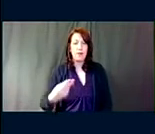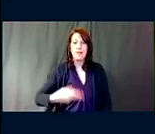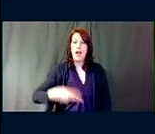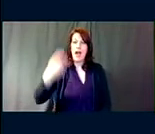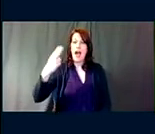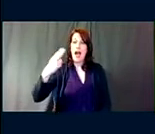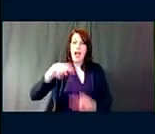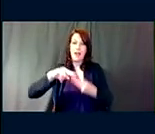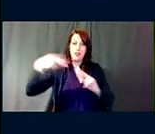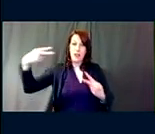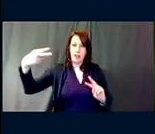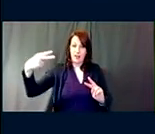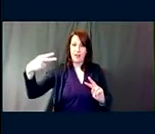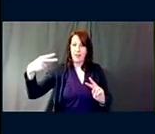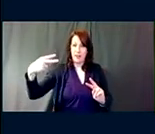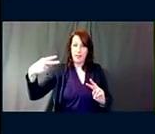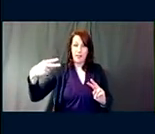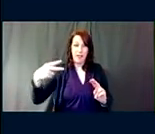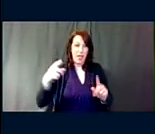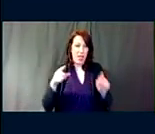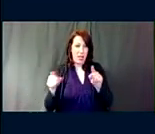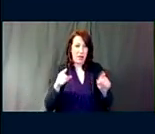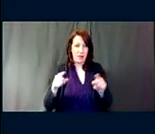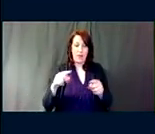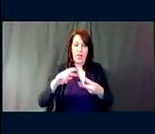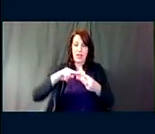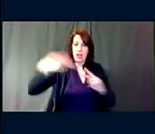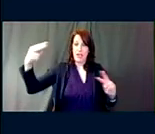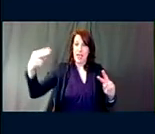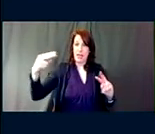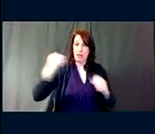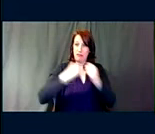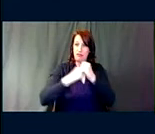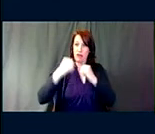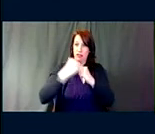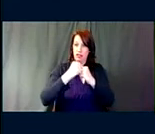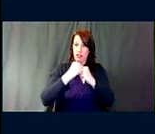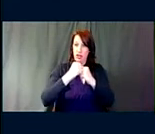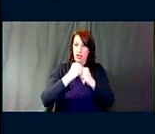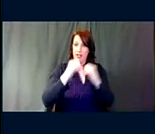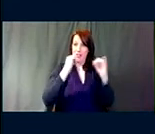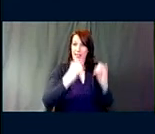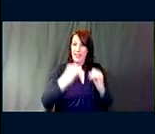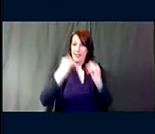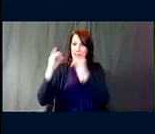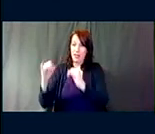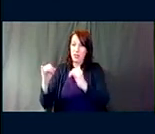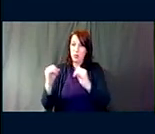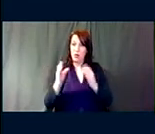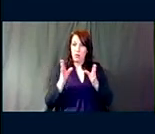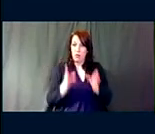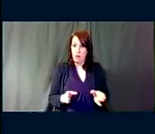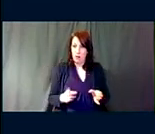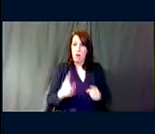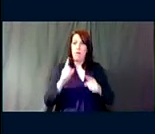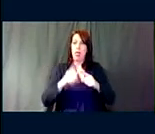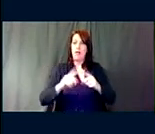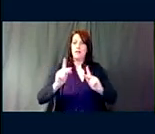SO WE HAVE THIS HIGH GENETIC HETEROGENEITY, CAN UNCOVER AT INDIVIDUAL LEVEL AND ALSO AT